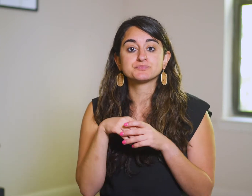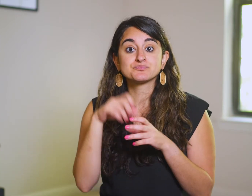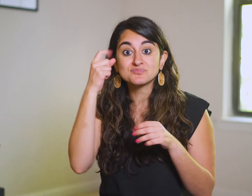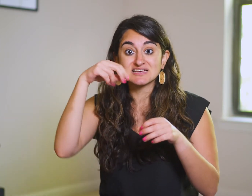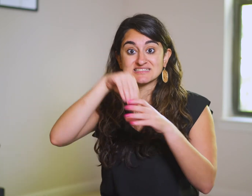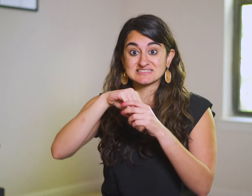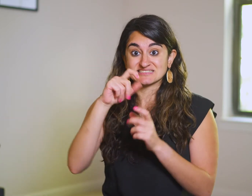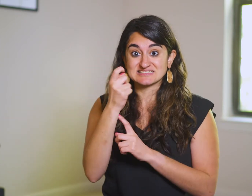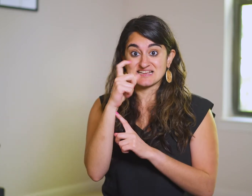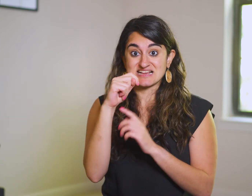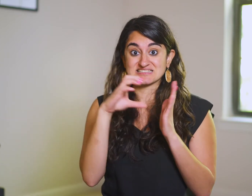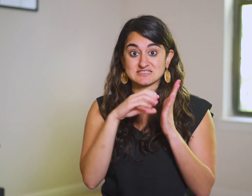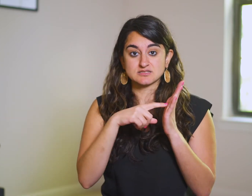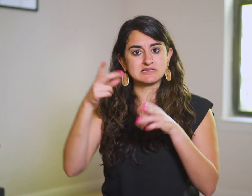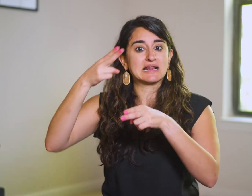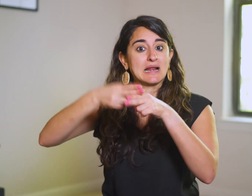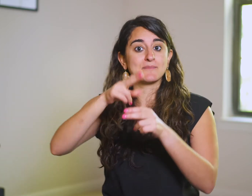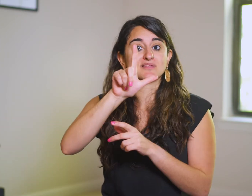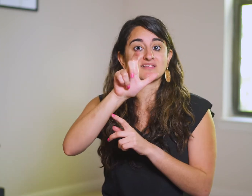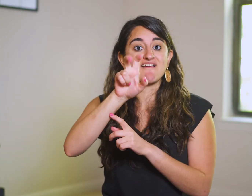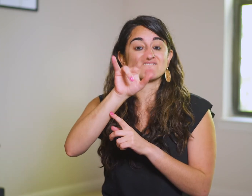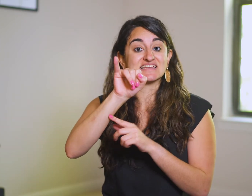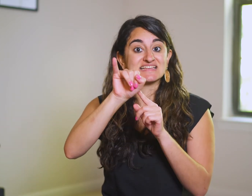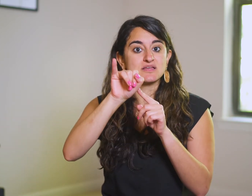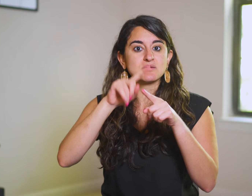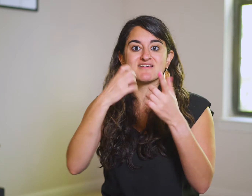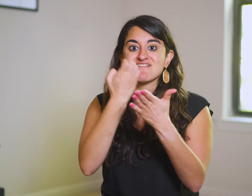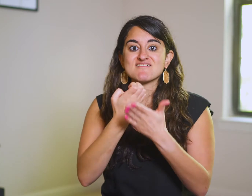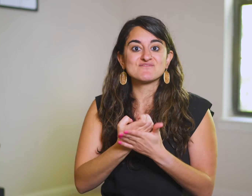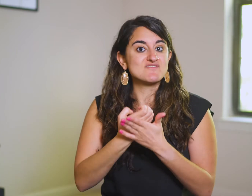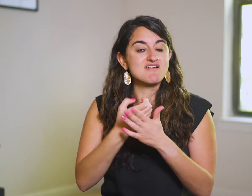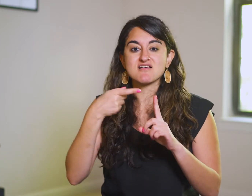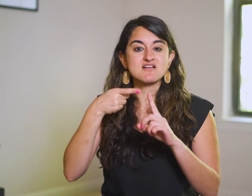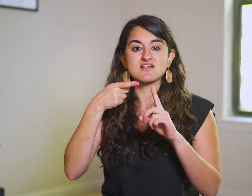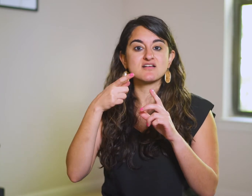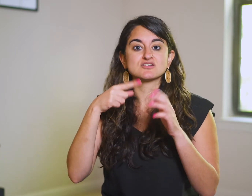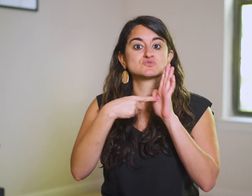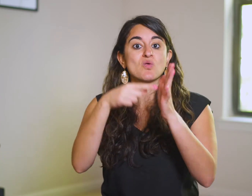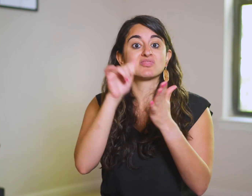In the text, he’s named Levi, but evidence points to this being